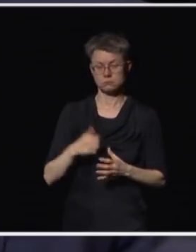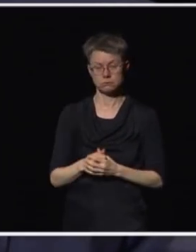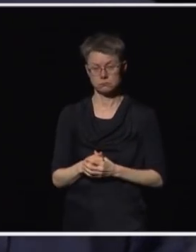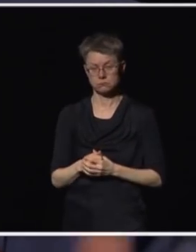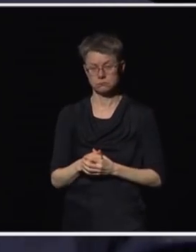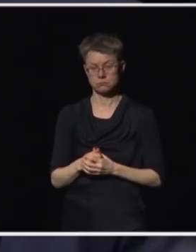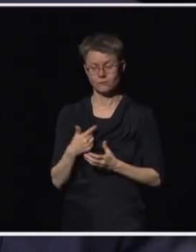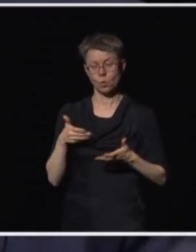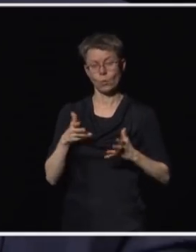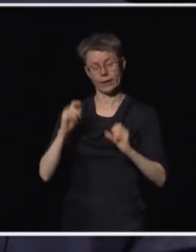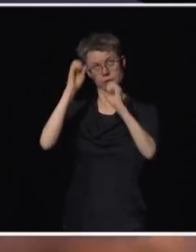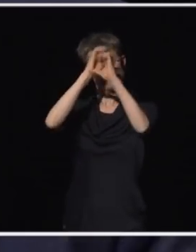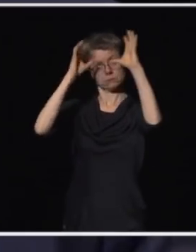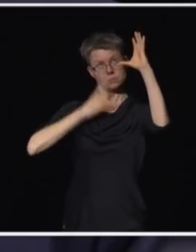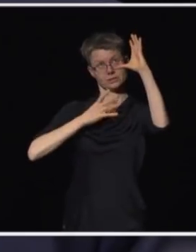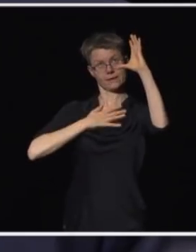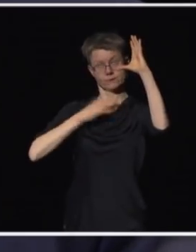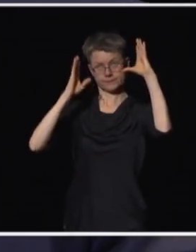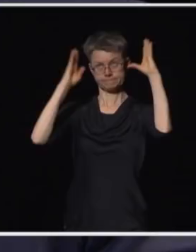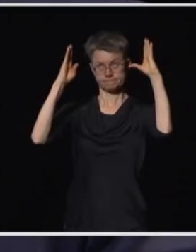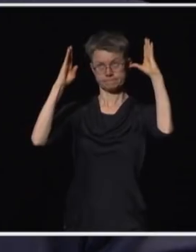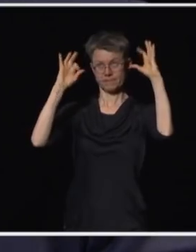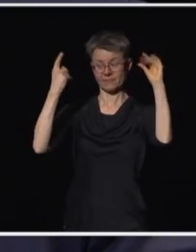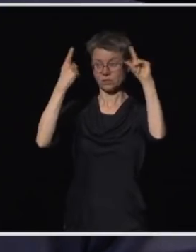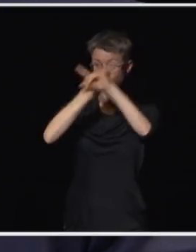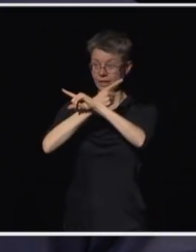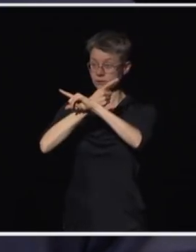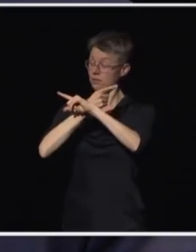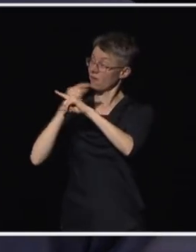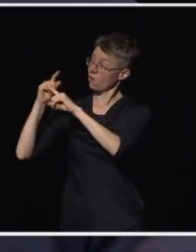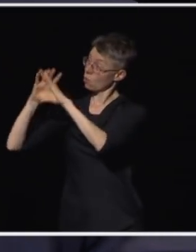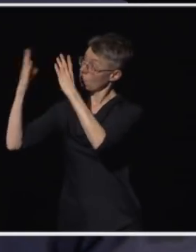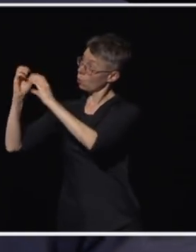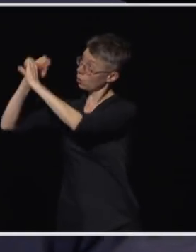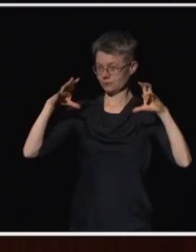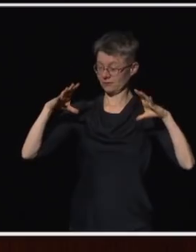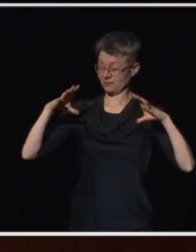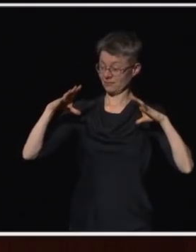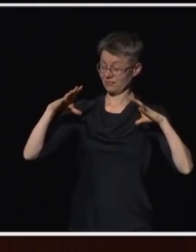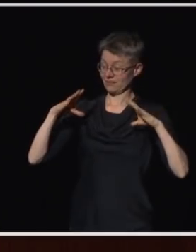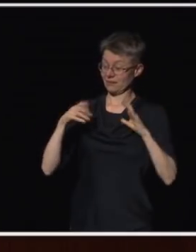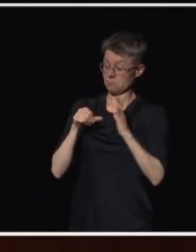and that doesn't shift because the world sees me a certain way. Number four. Hello.